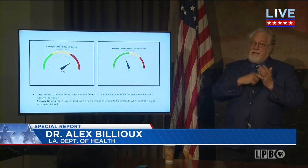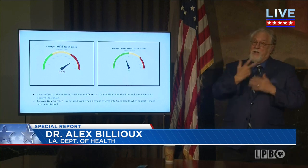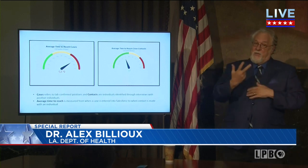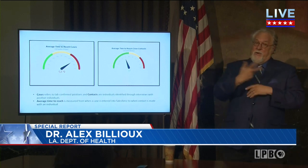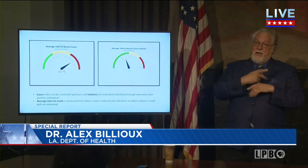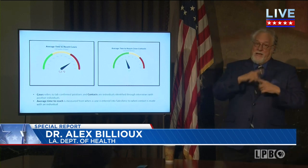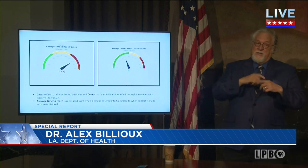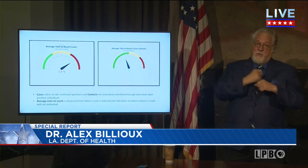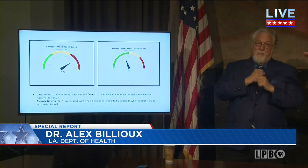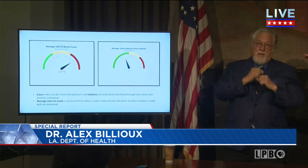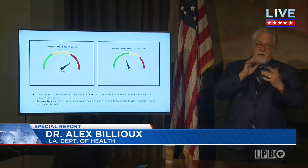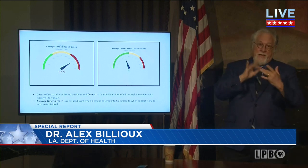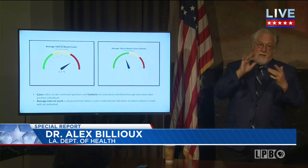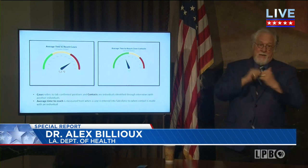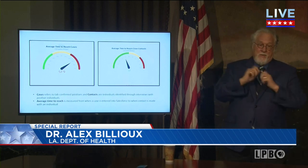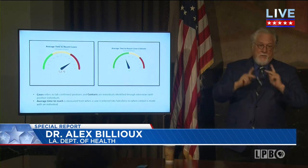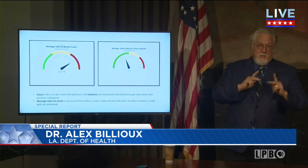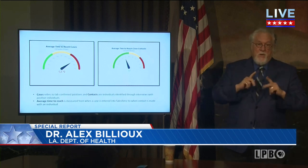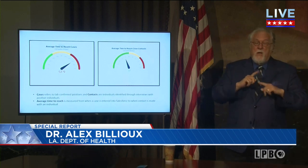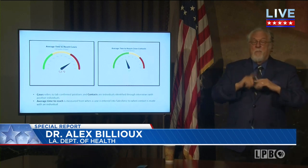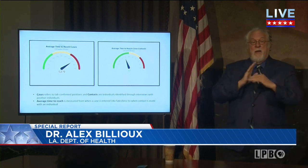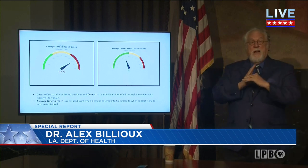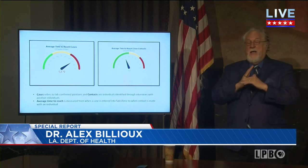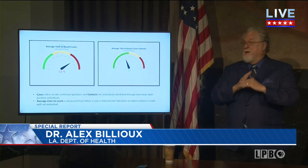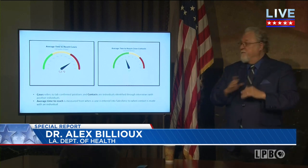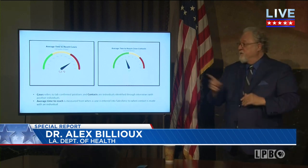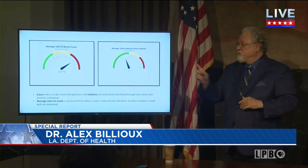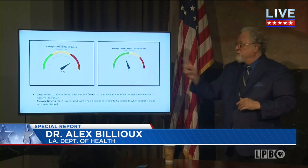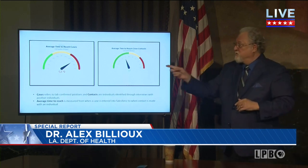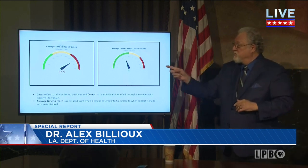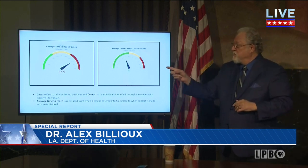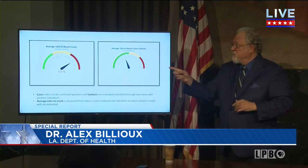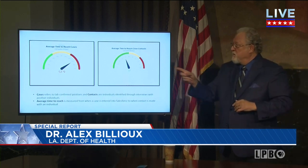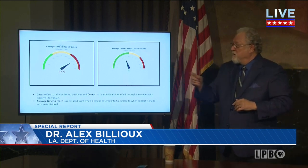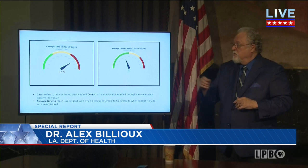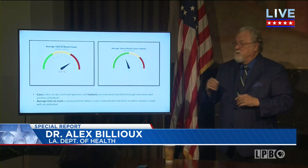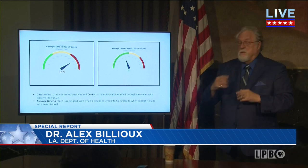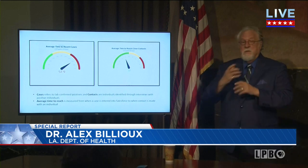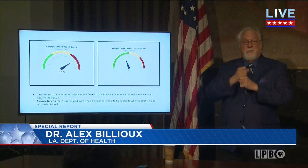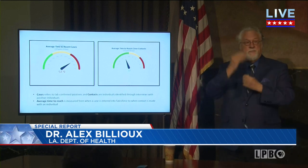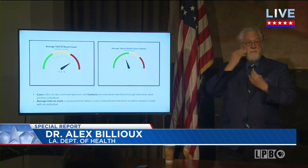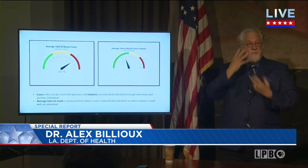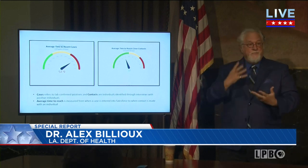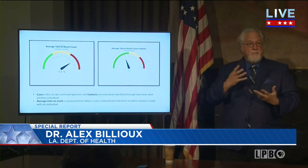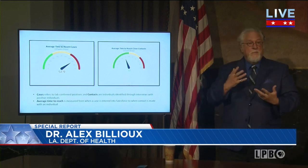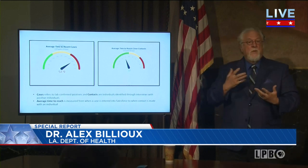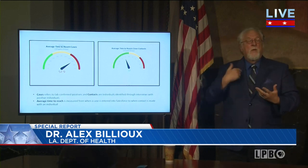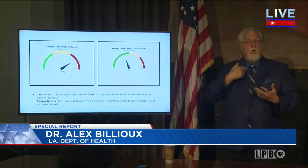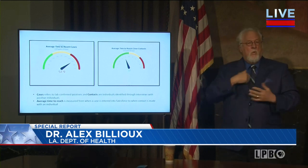WE WANT TO BE IN THE GREEN ZONE AND REACHING FOLKS WITHIN 24 HOURS.